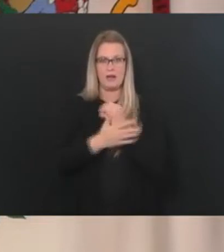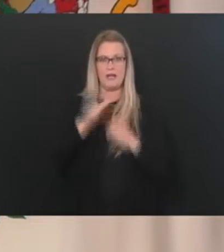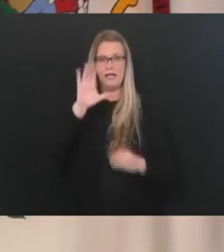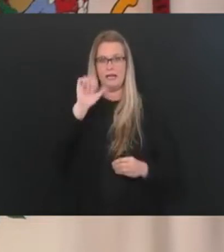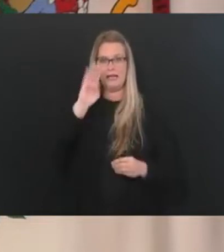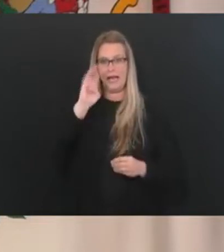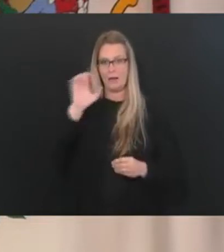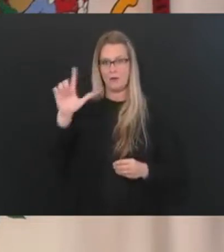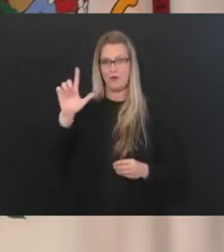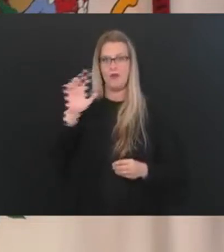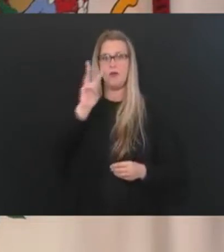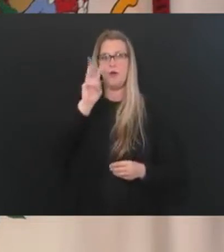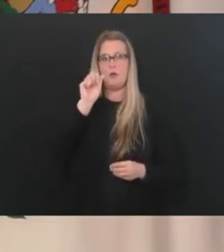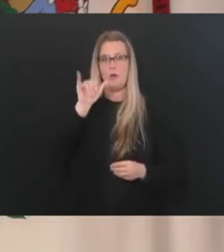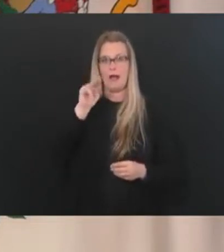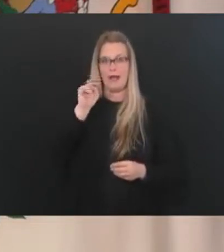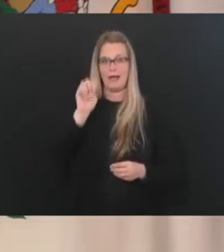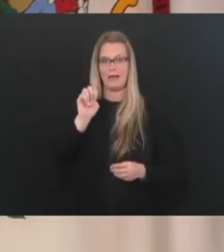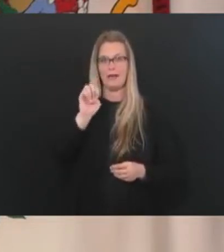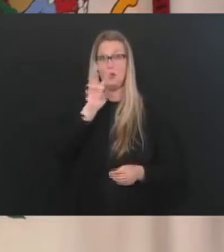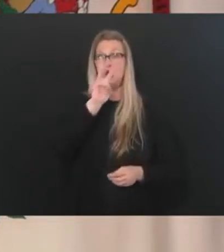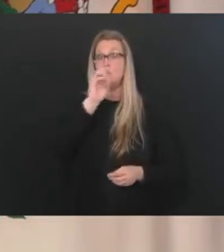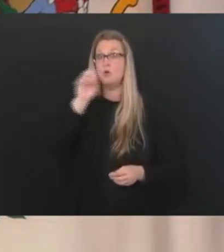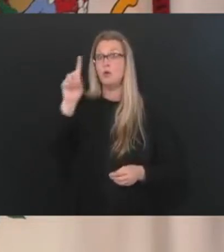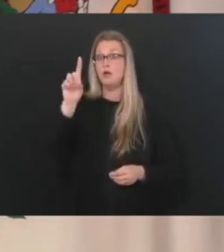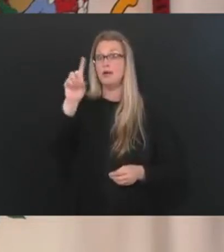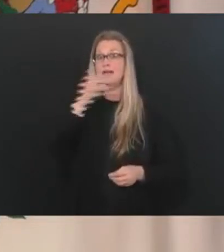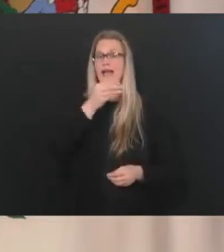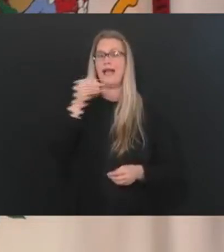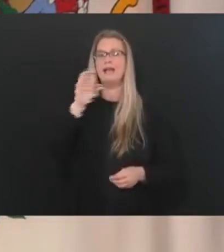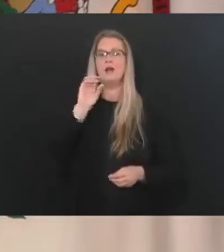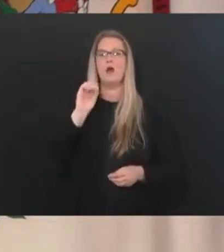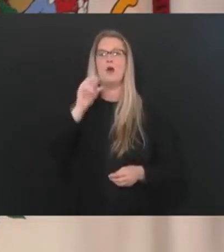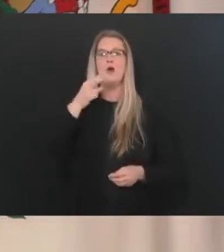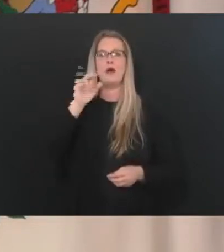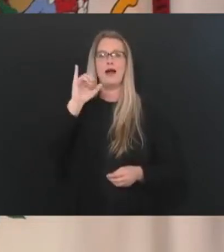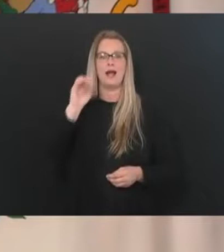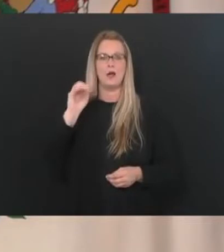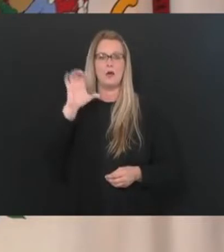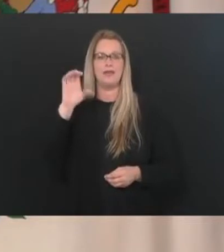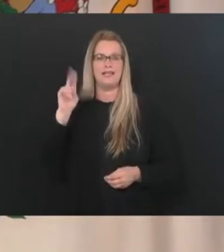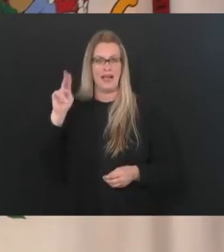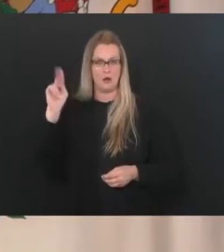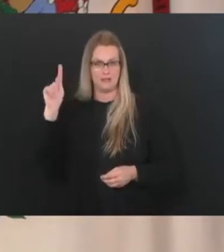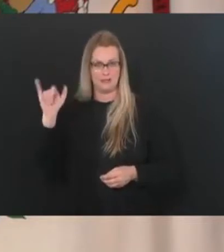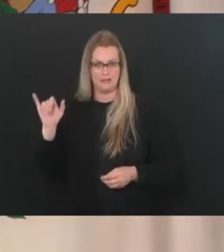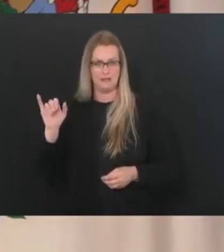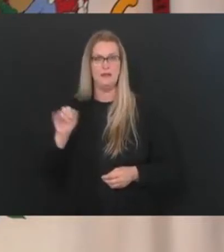WE ARE ADDING FOUR MORE COUNTIES TO THIS TODAY, WE'RE ADDING